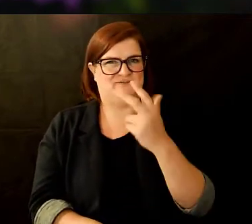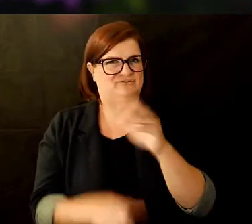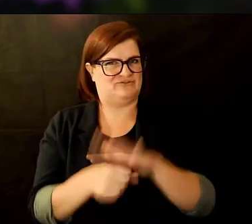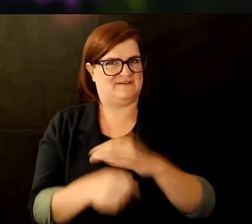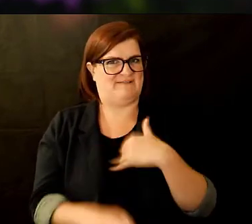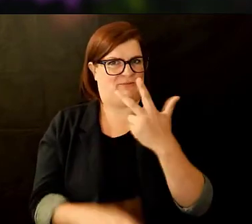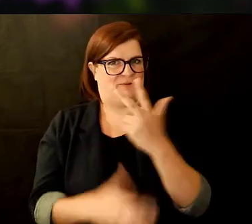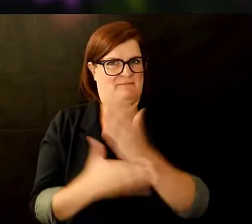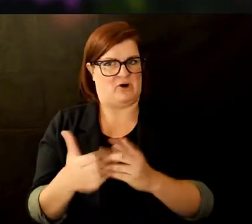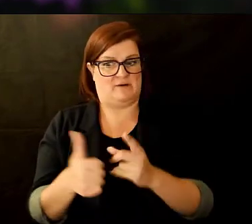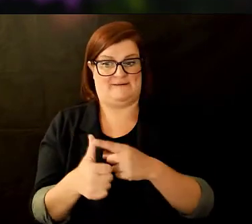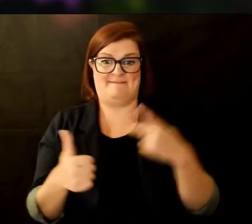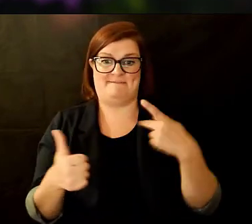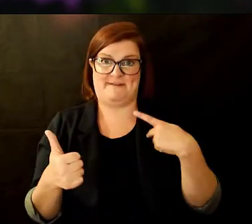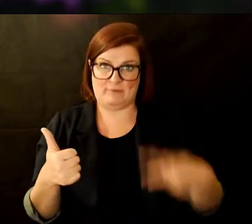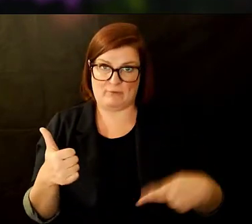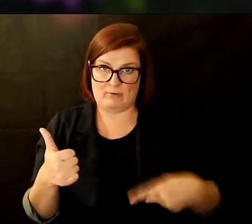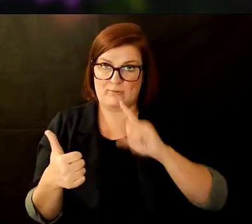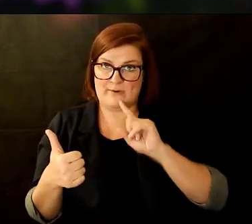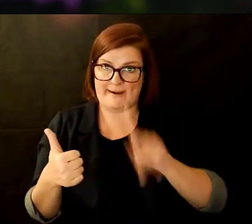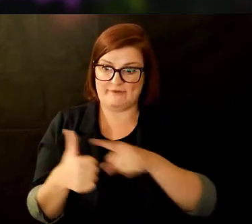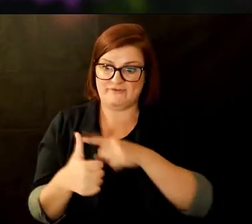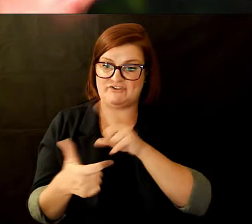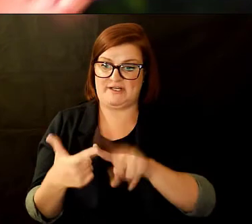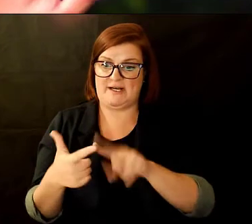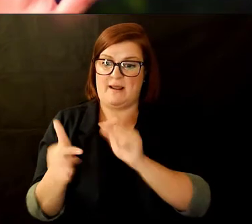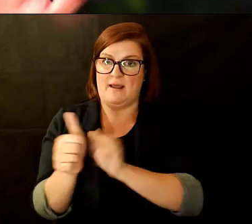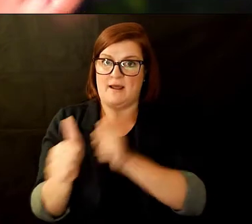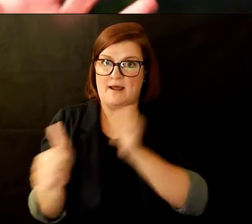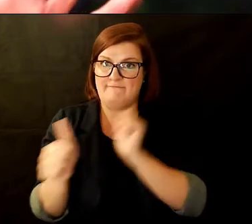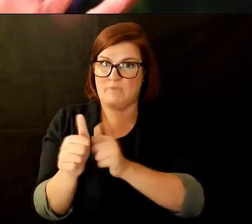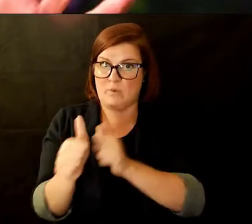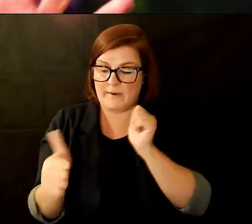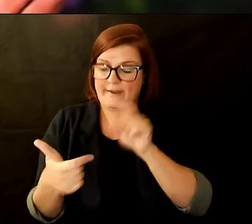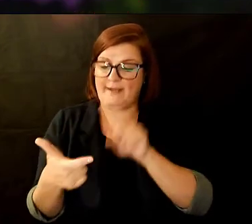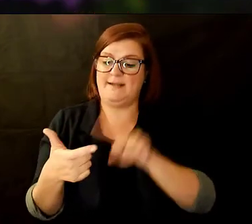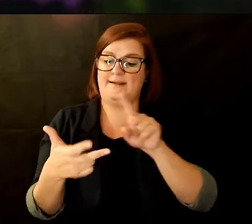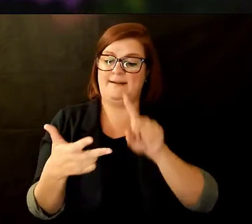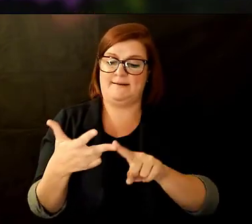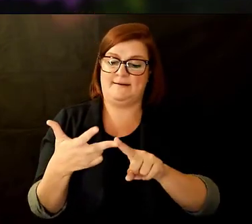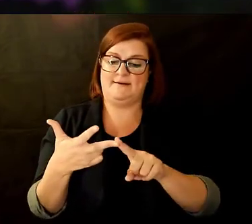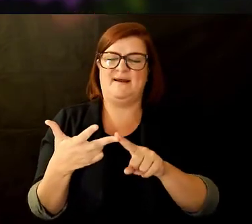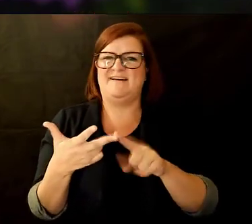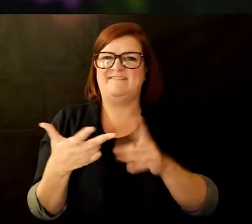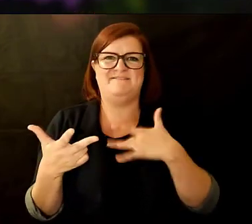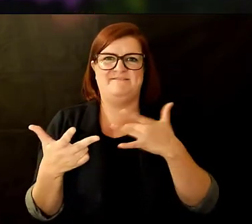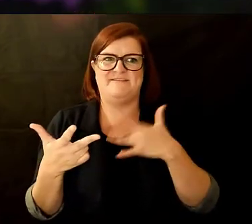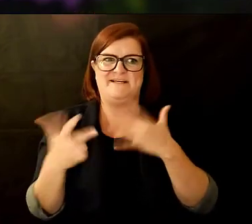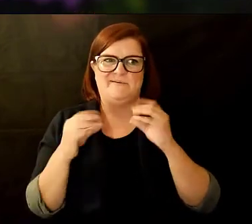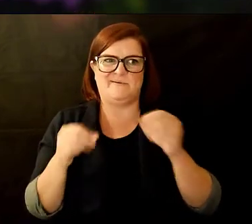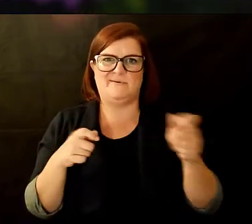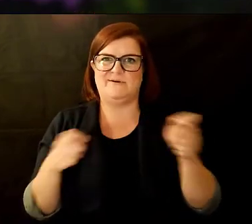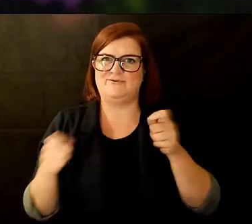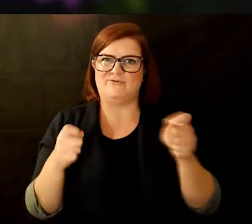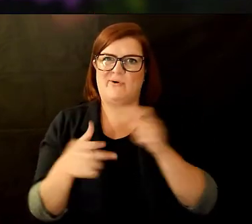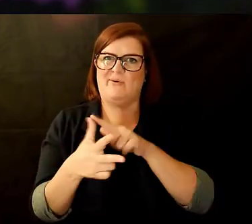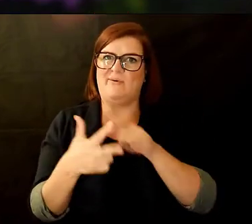We have a physical reaction. We would avoid it if we could. And we don't feel like we have any control over what